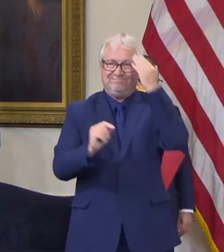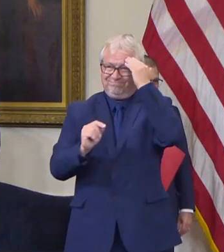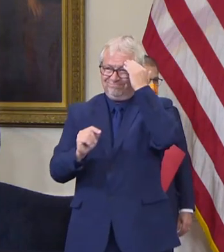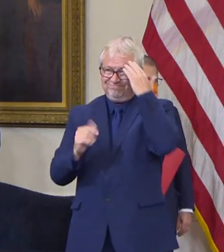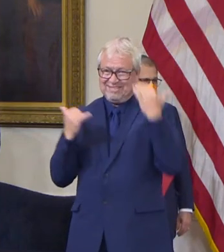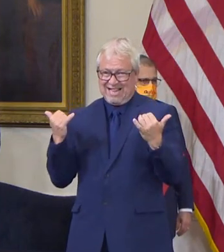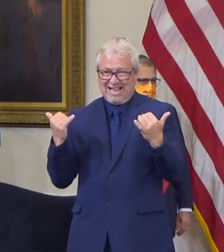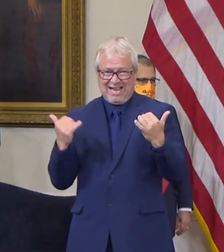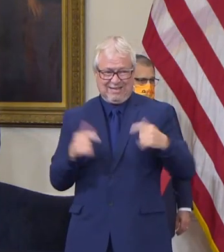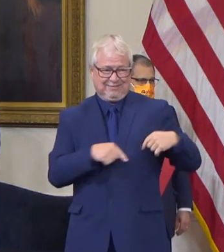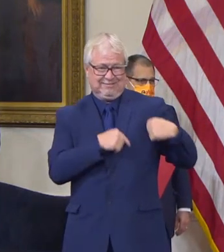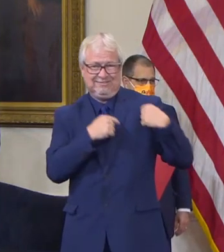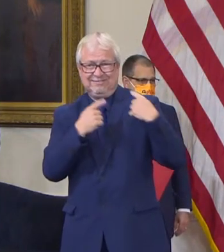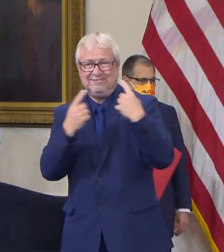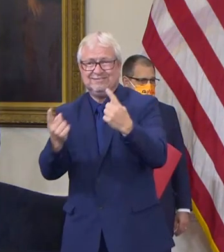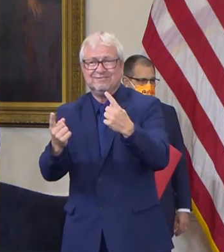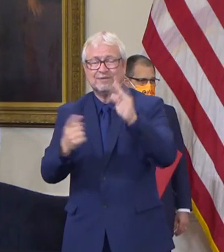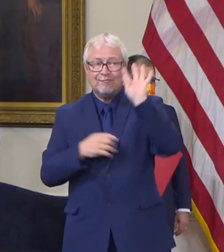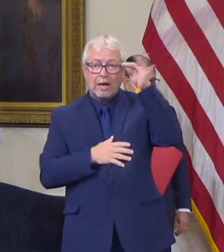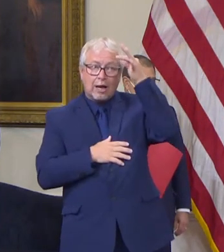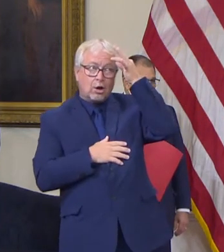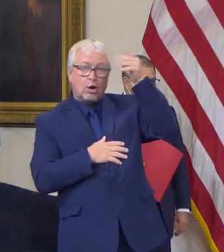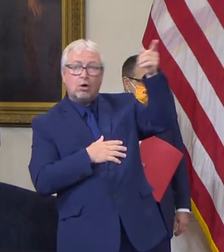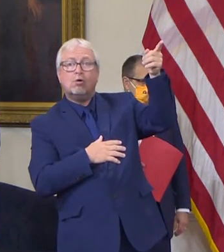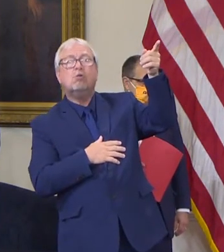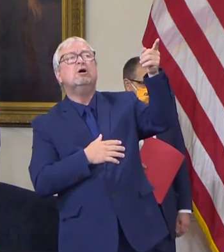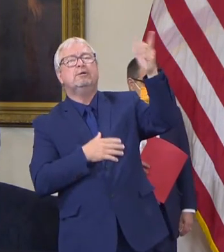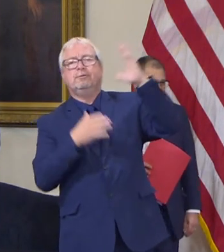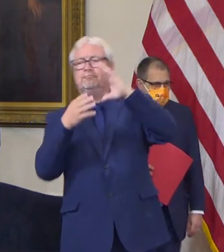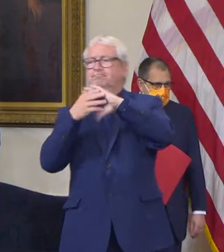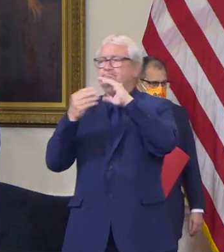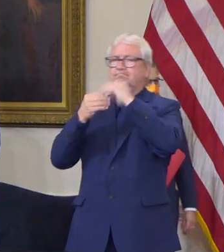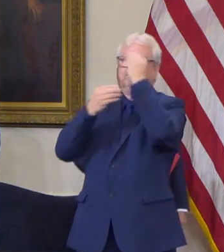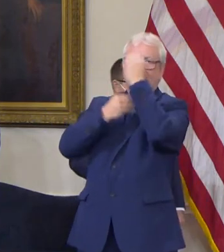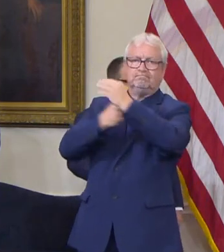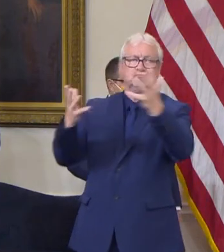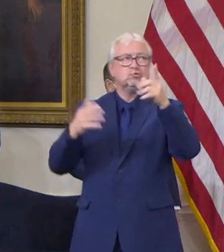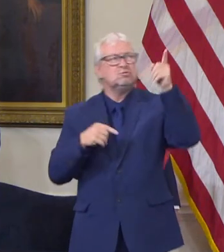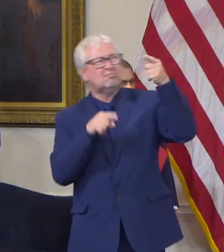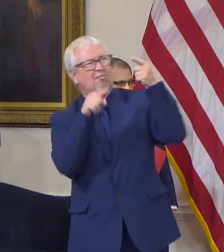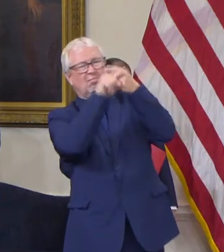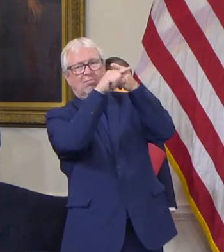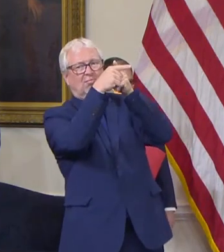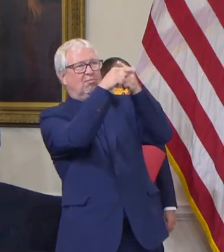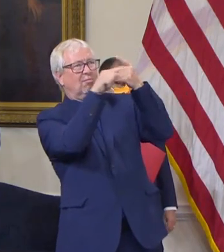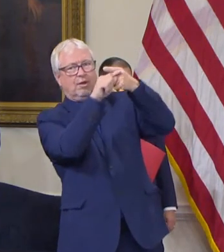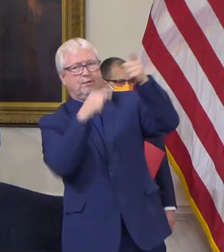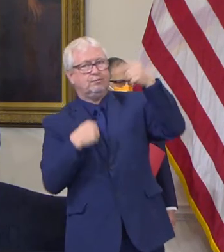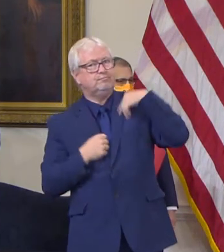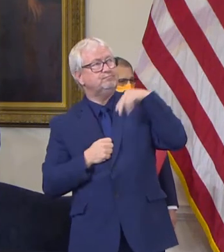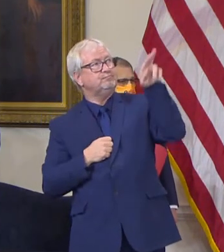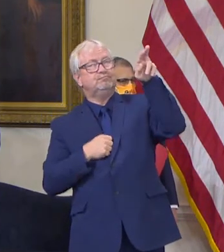limited, confusing, and contradictory guidance from the federal government. team